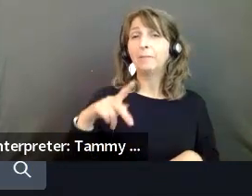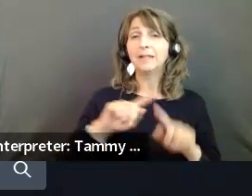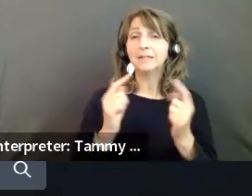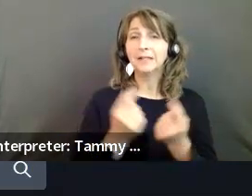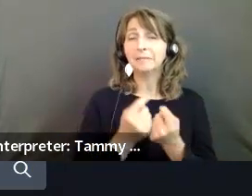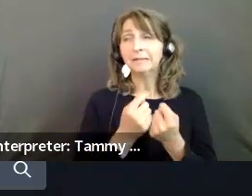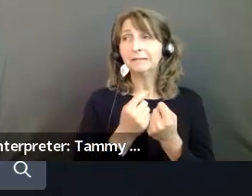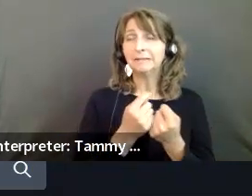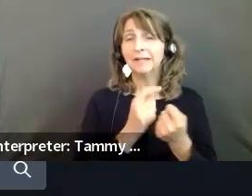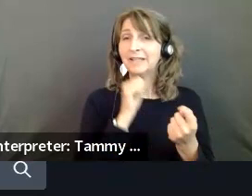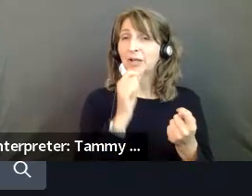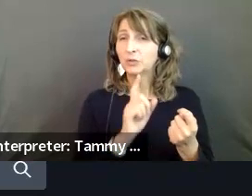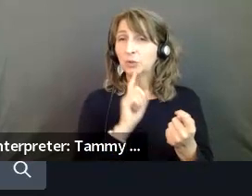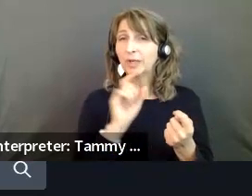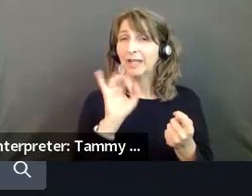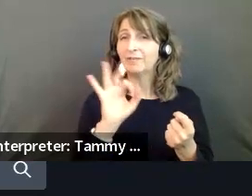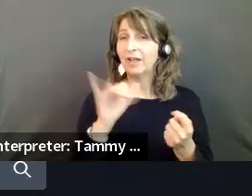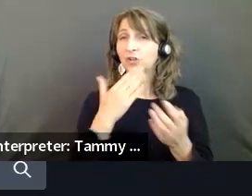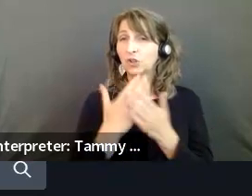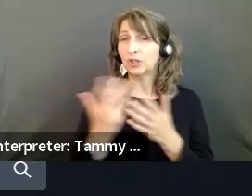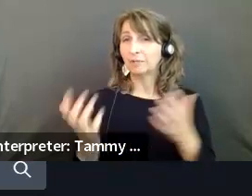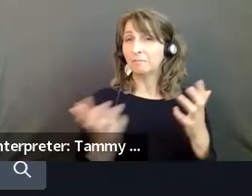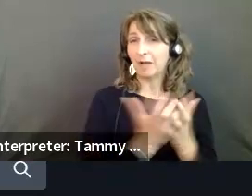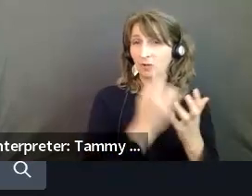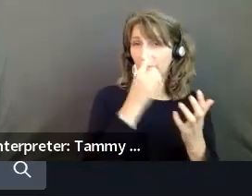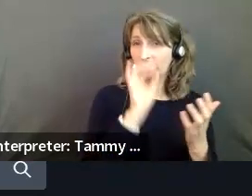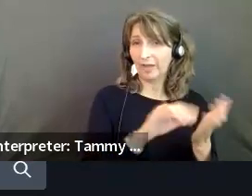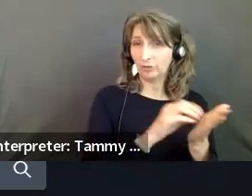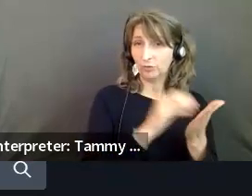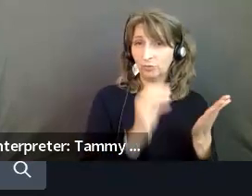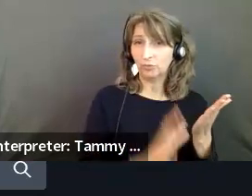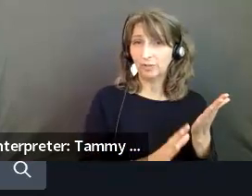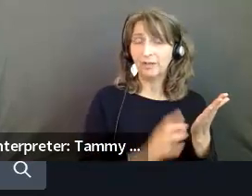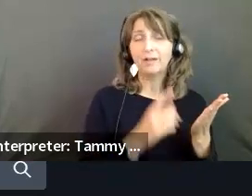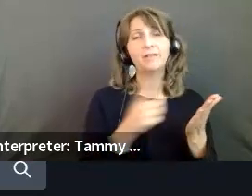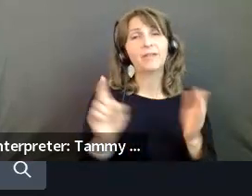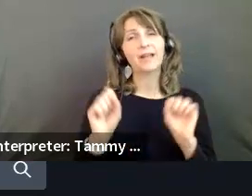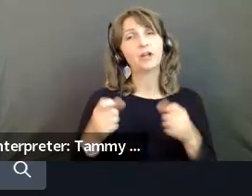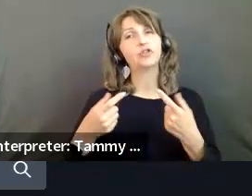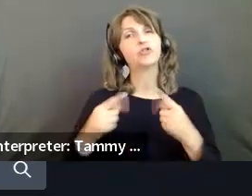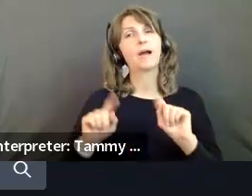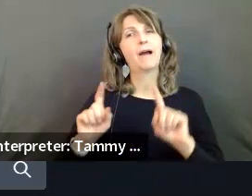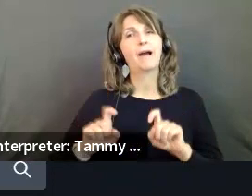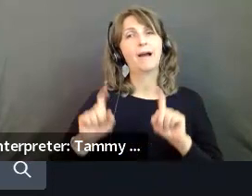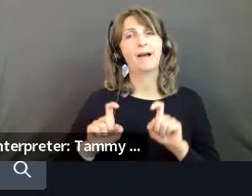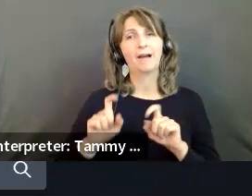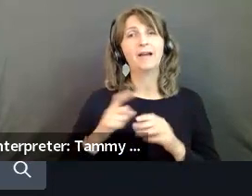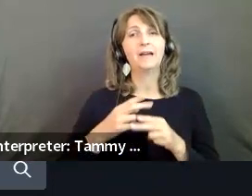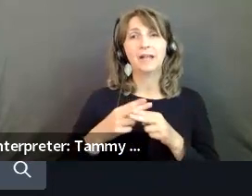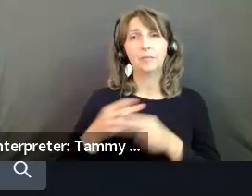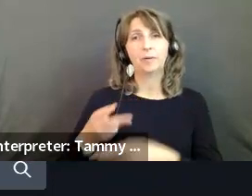Of what is gonna be the solution for that task for that student. They can definitely try some of these devices out.